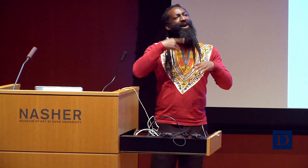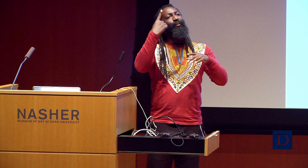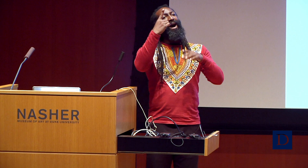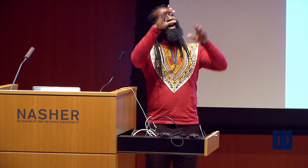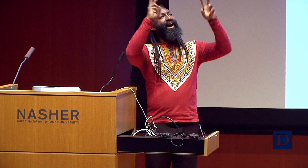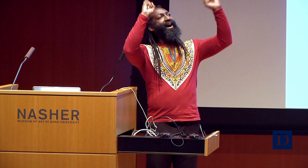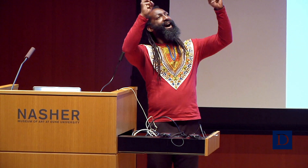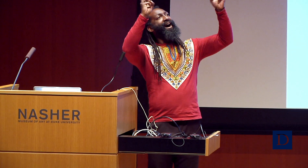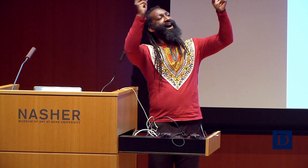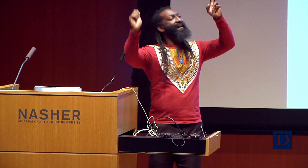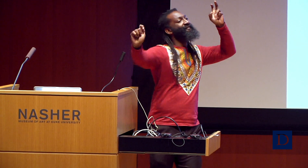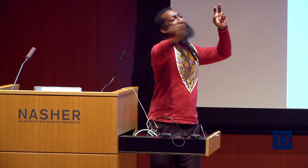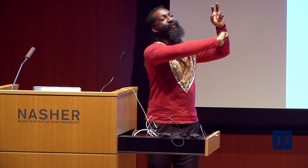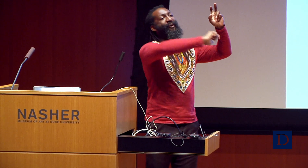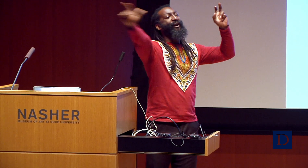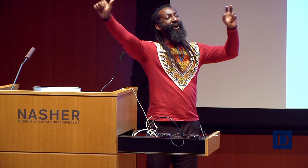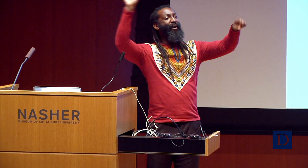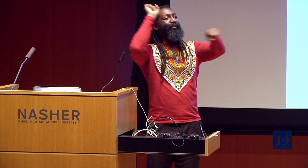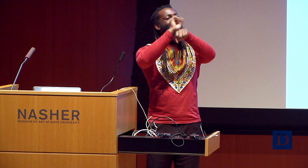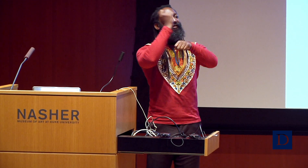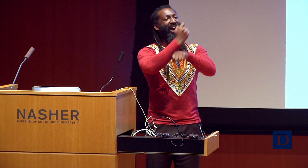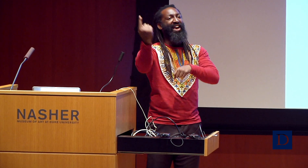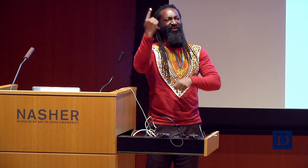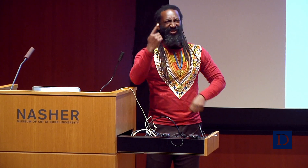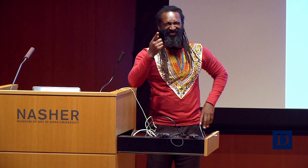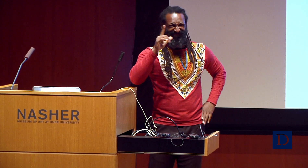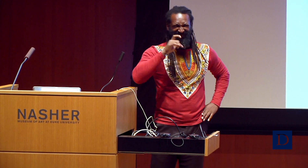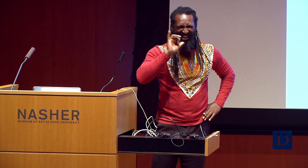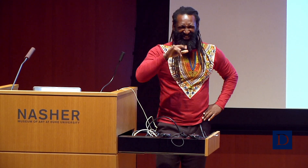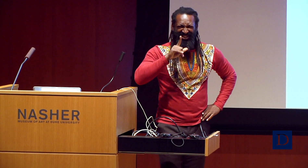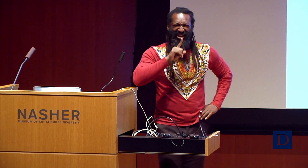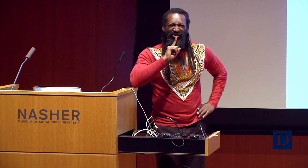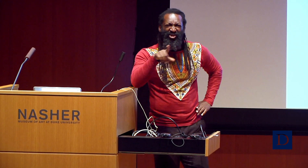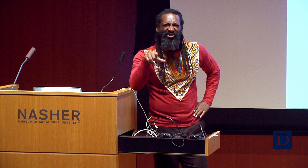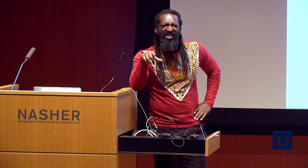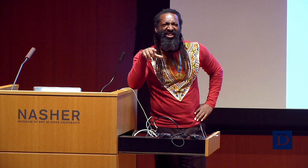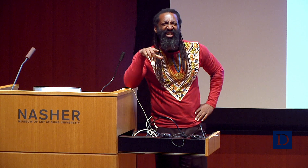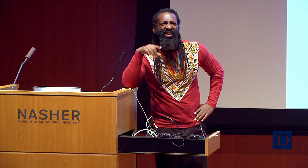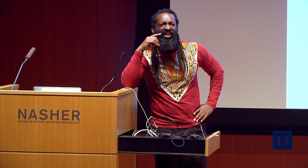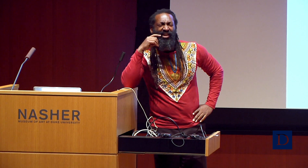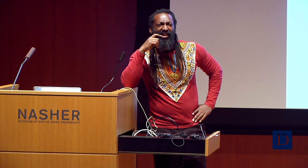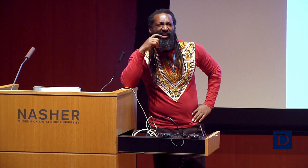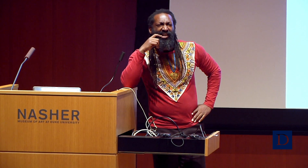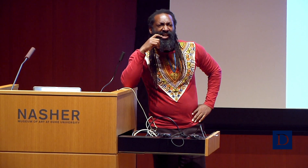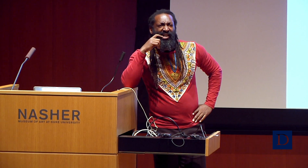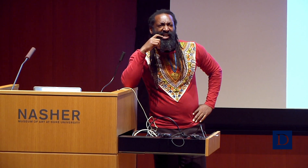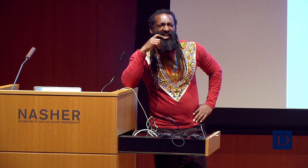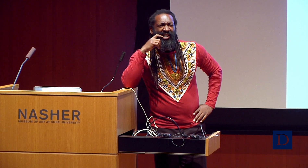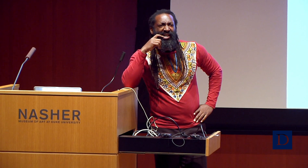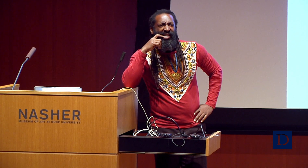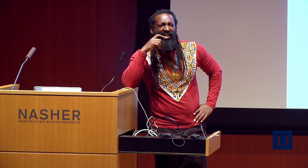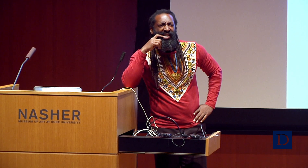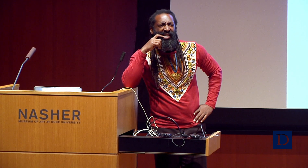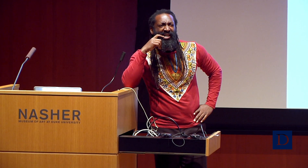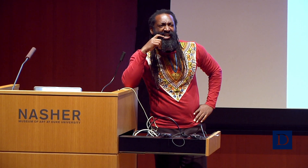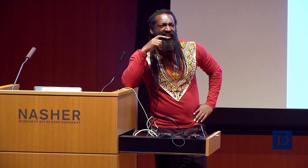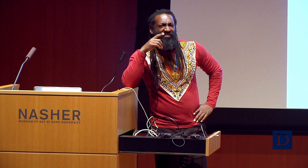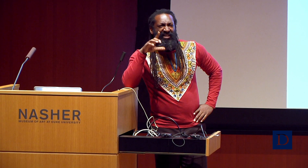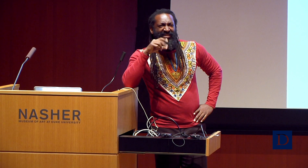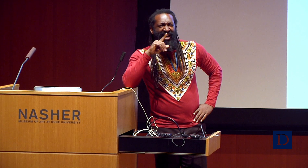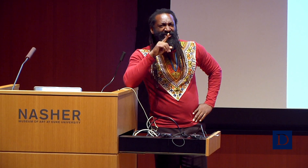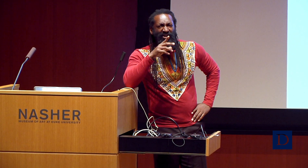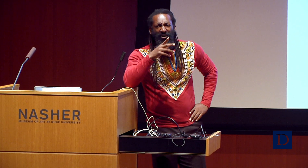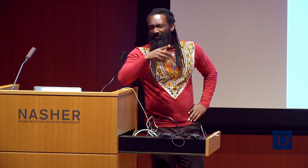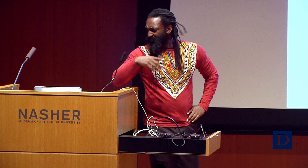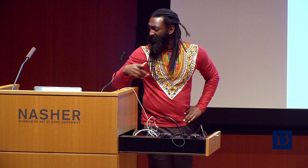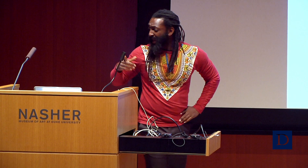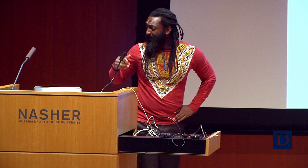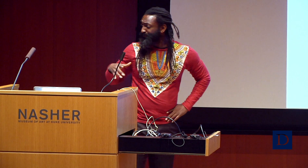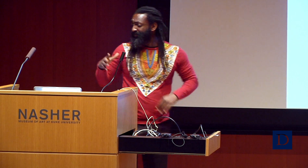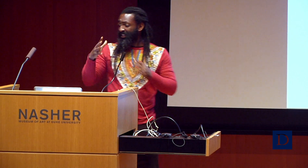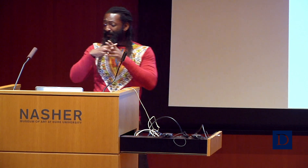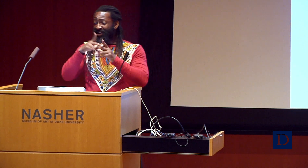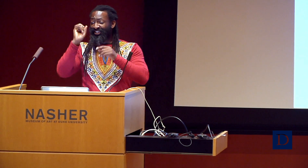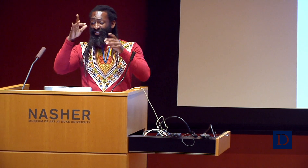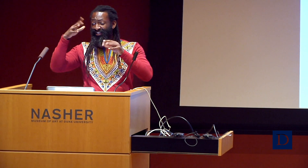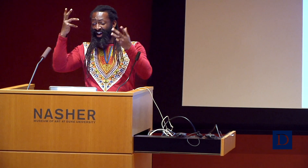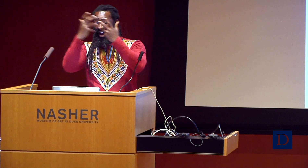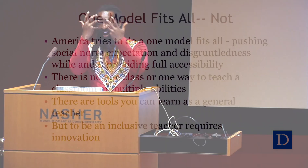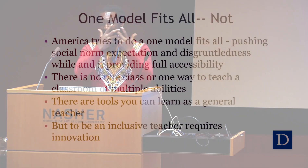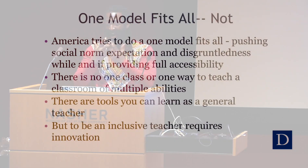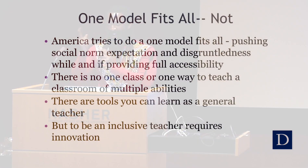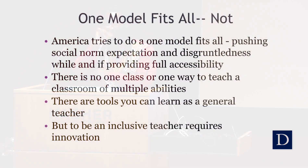Many times people think that we have one topic that can work for everyone, or one theme that can work for everyone, but that’s not true. Not true.